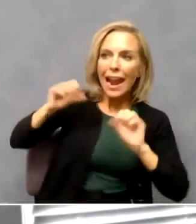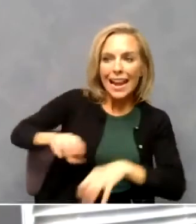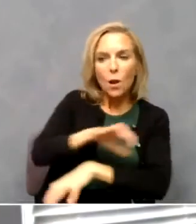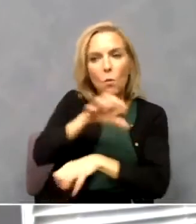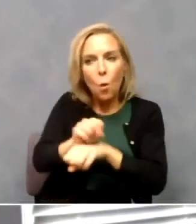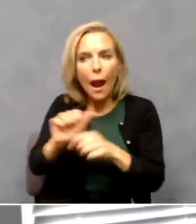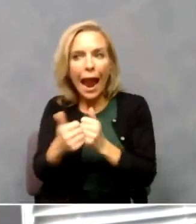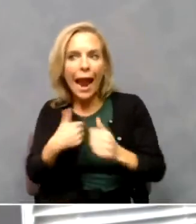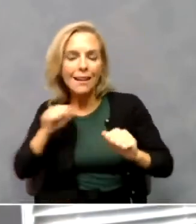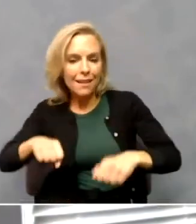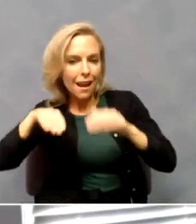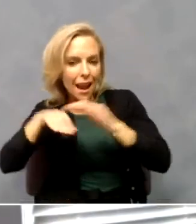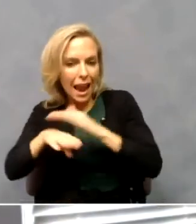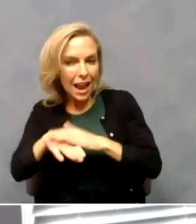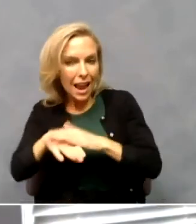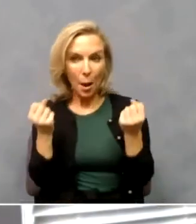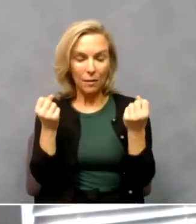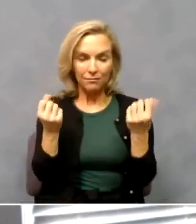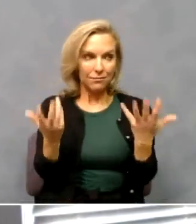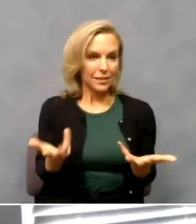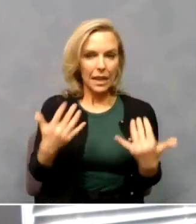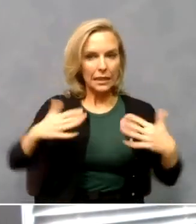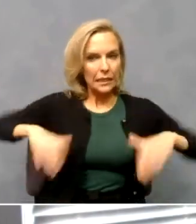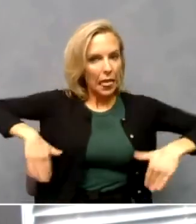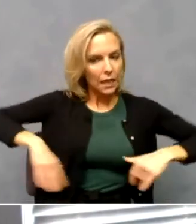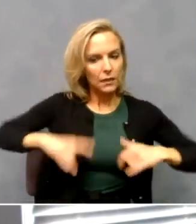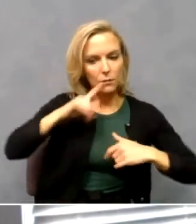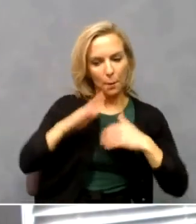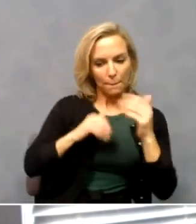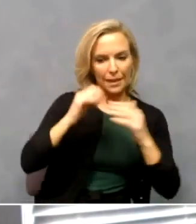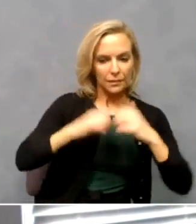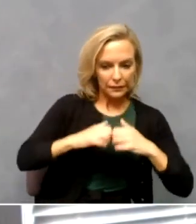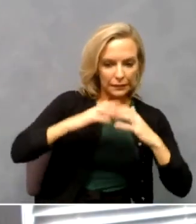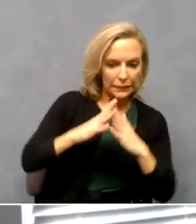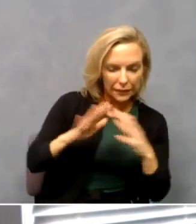built yet, and it will become more apparent in the weeks and certainly in